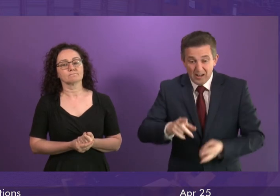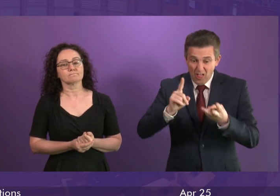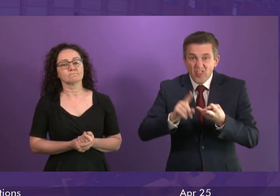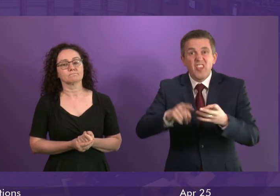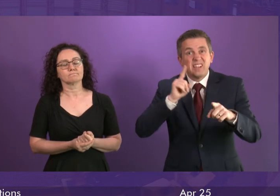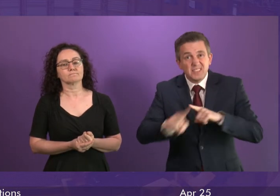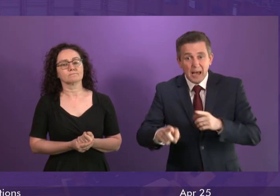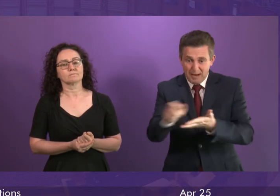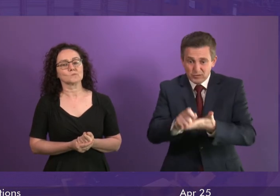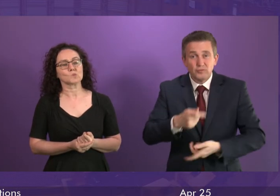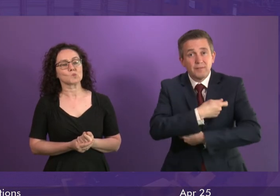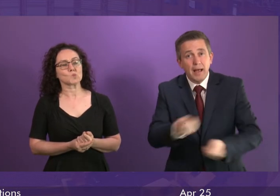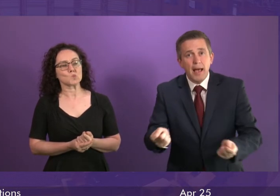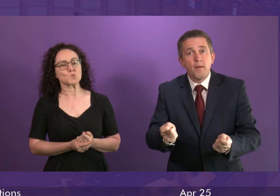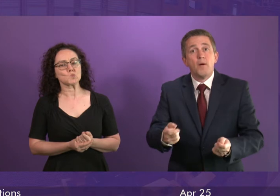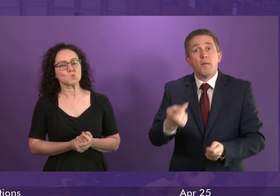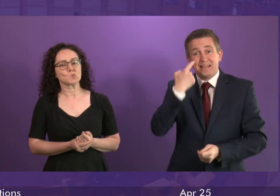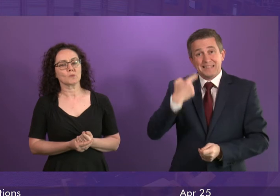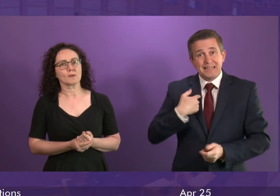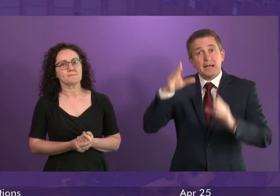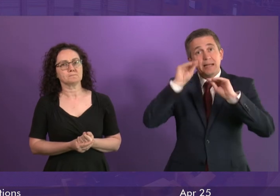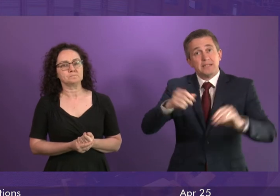Yesterday, witnesses who appeared before the Education and Skills Committee said that a